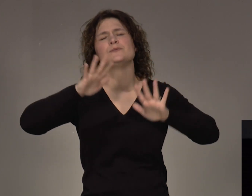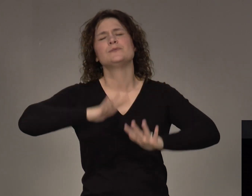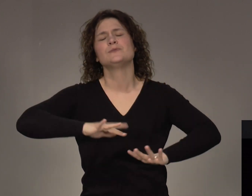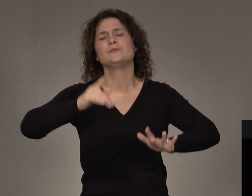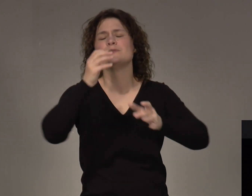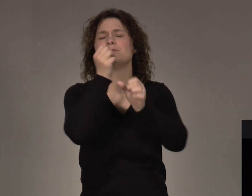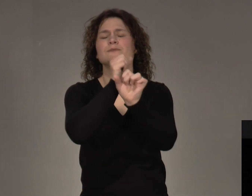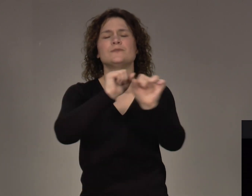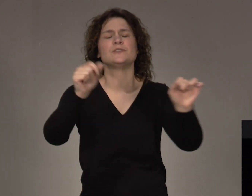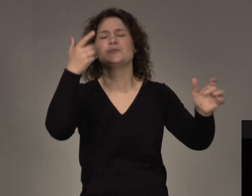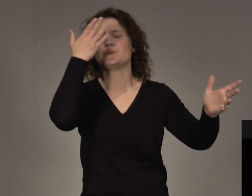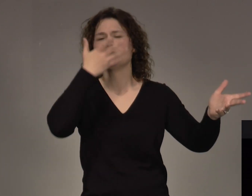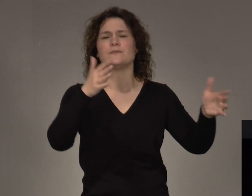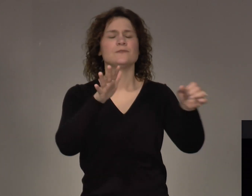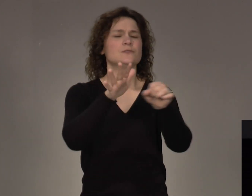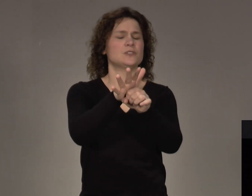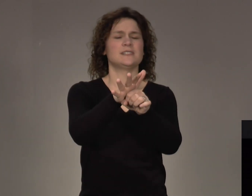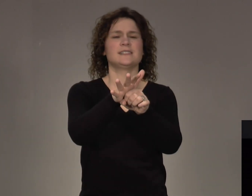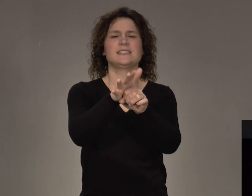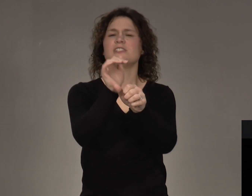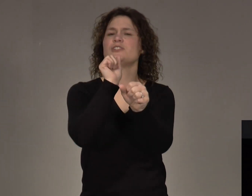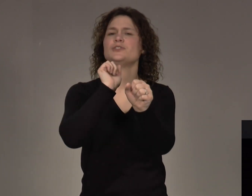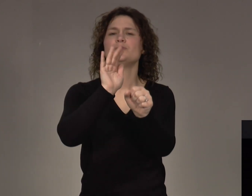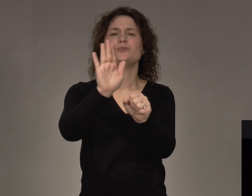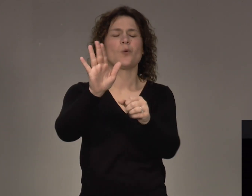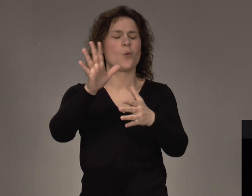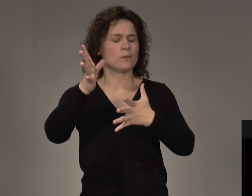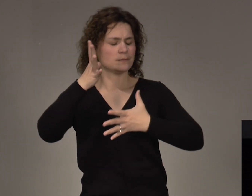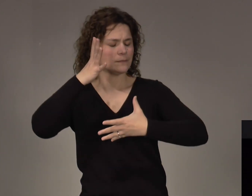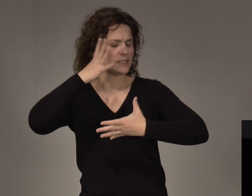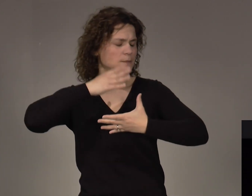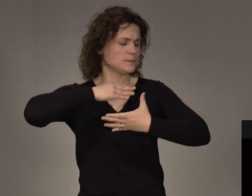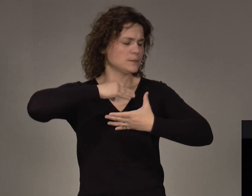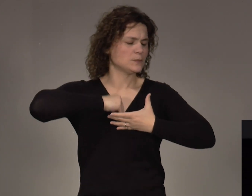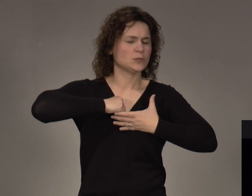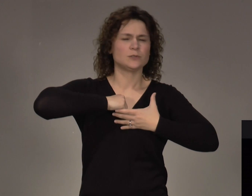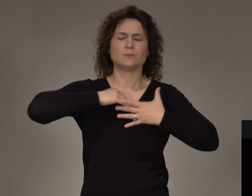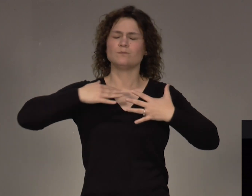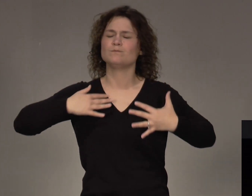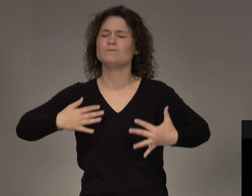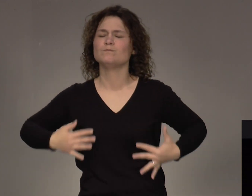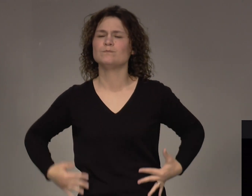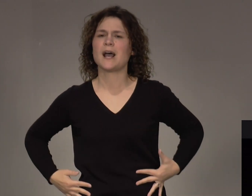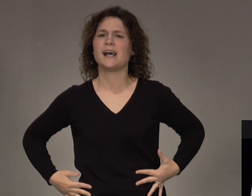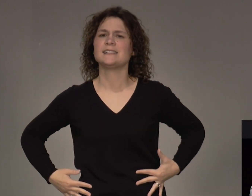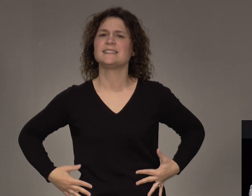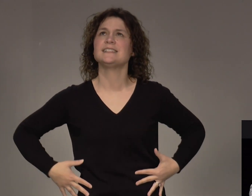your whole spirit, soul, and body be kept blameless at the coming of our Lord